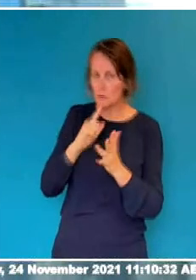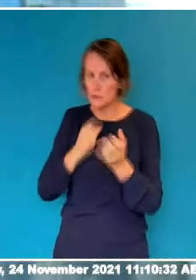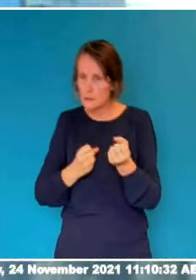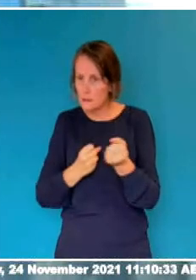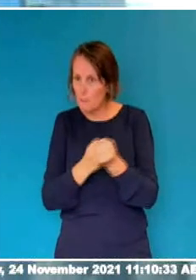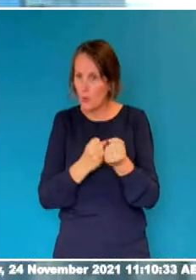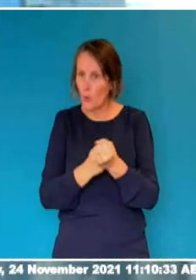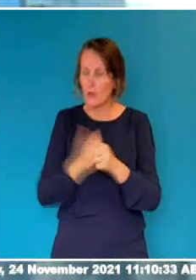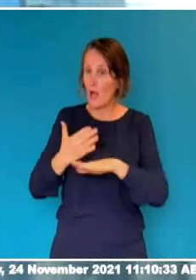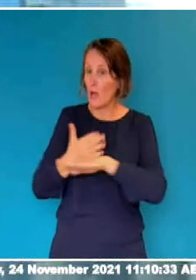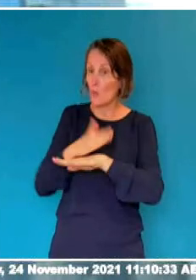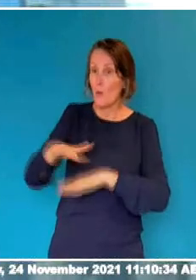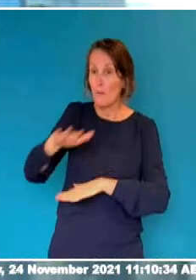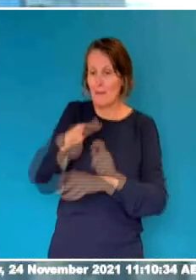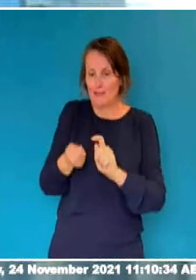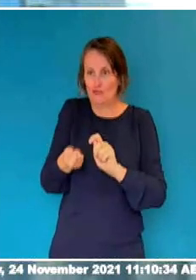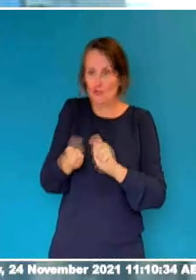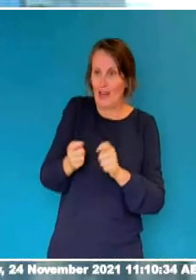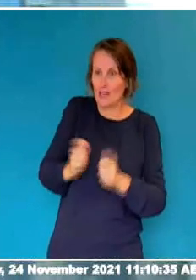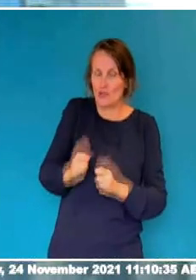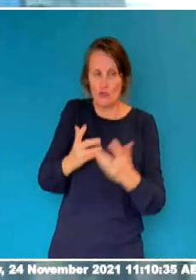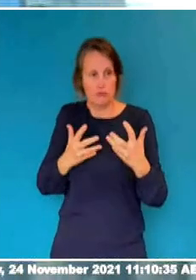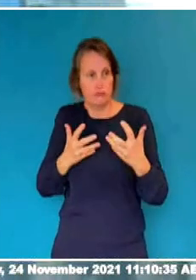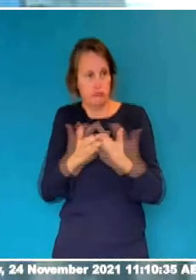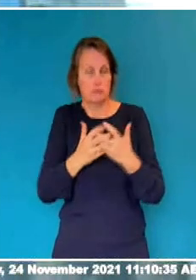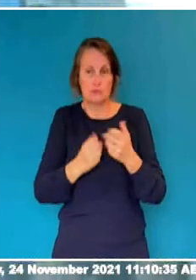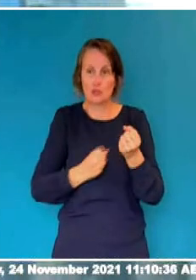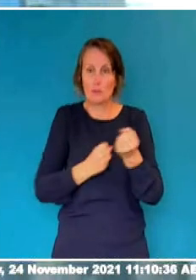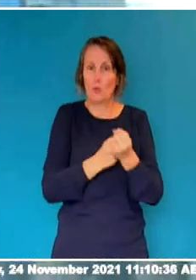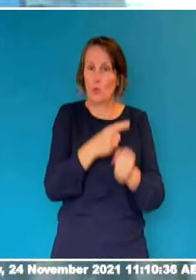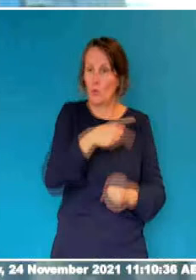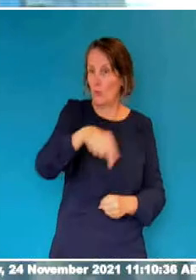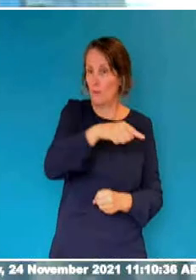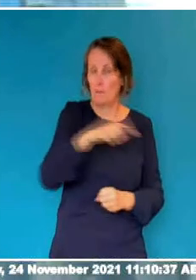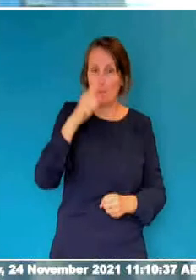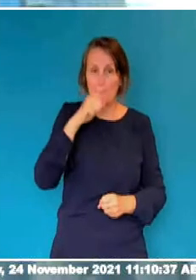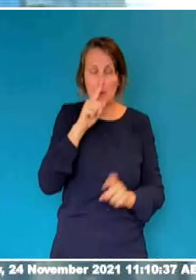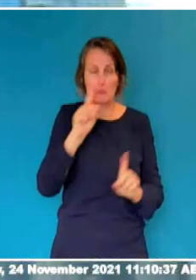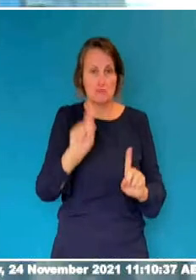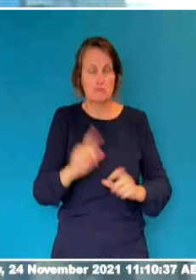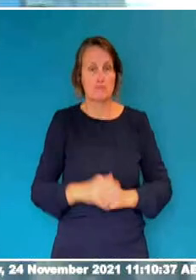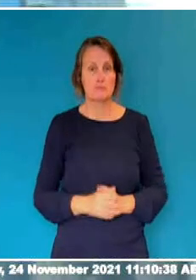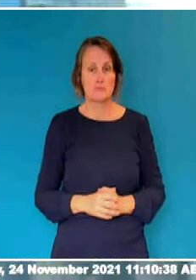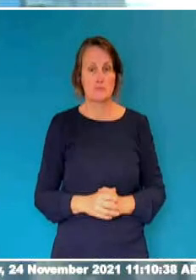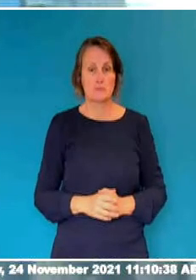workplace to support and accommodate those people, or if there are circumstances where